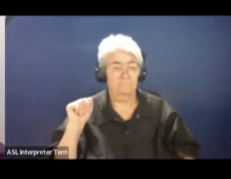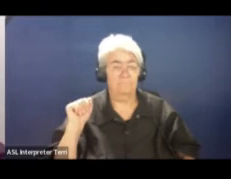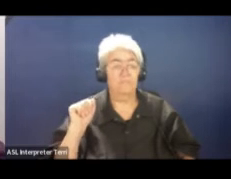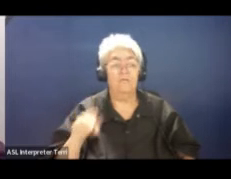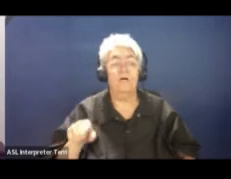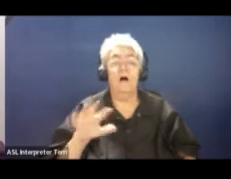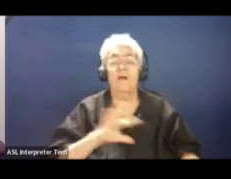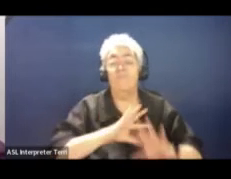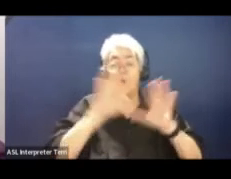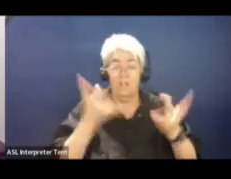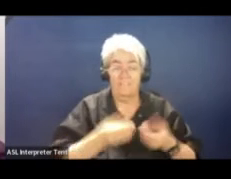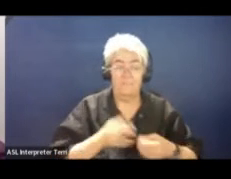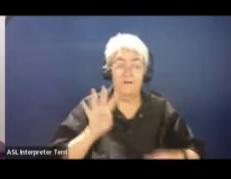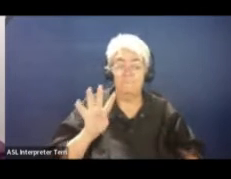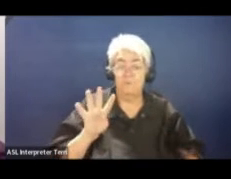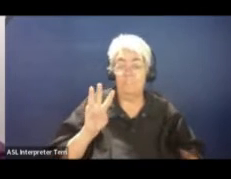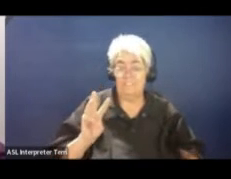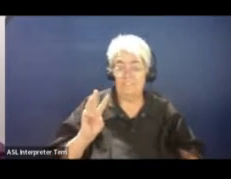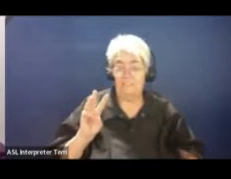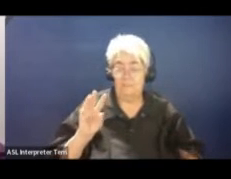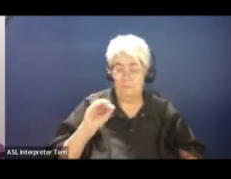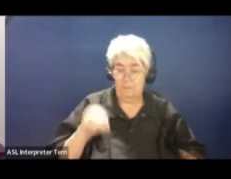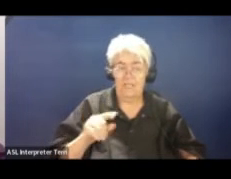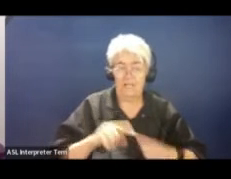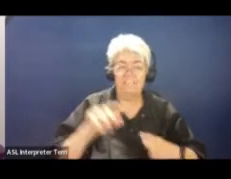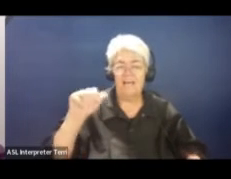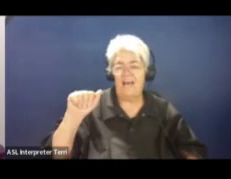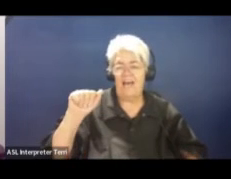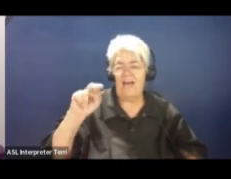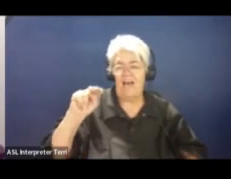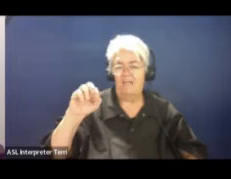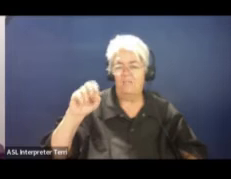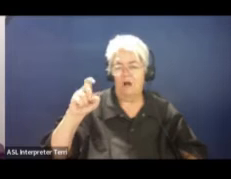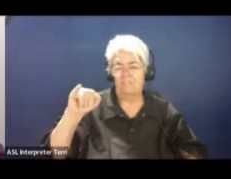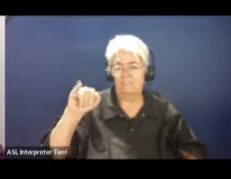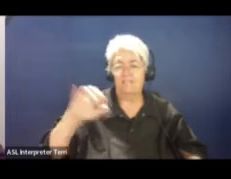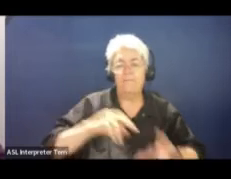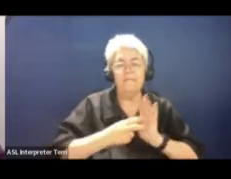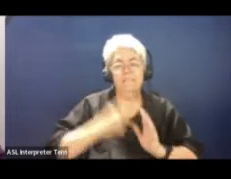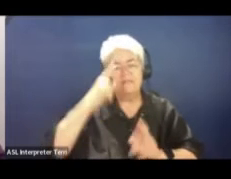individuals had anoxic injuries. So anoxic is the injury without oxygen. This was really